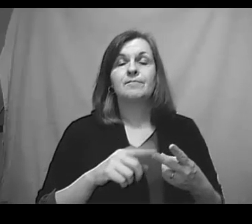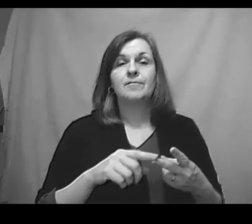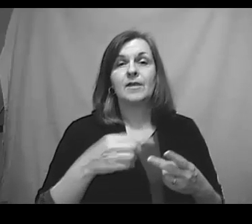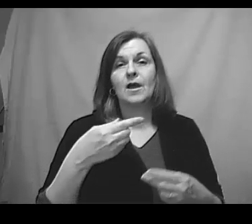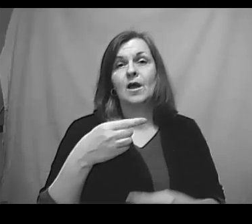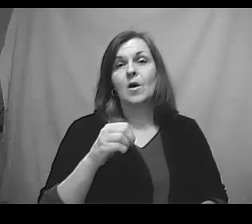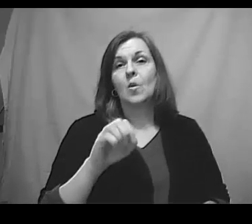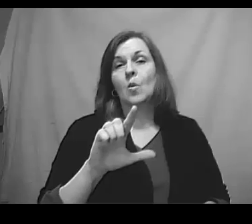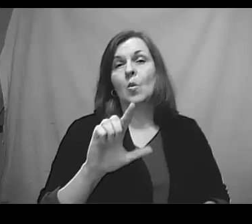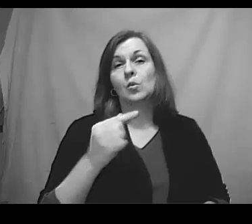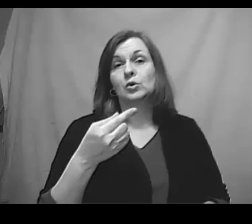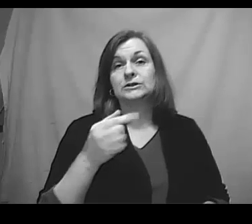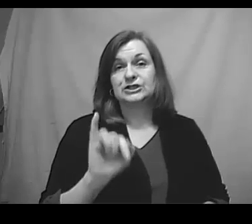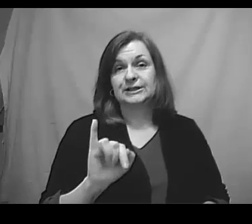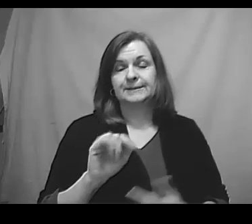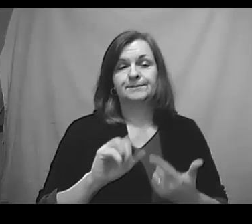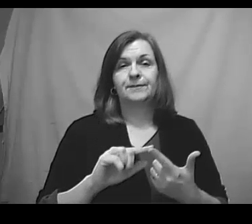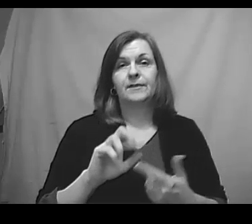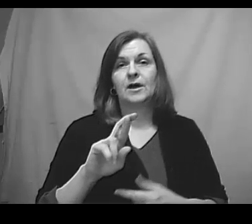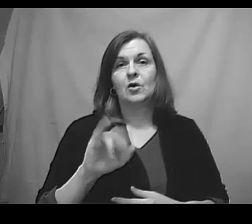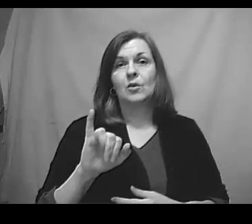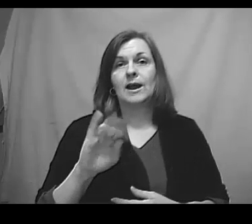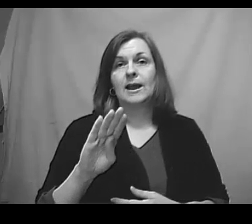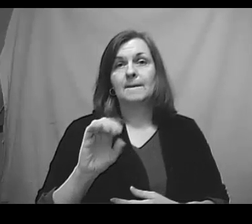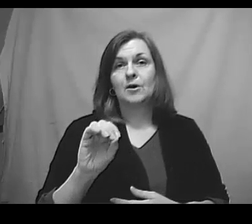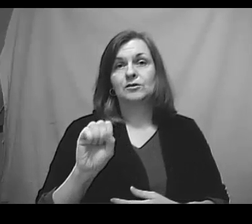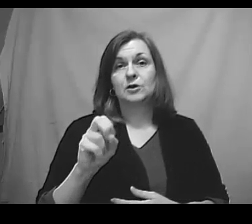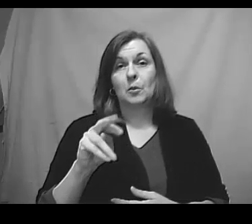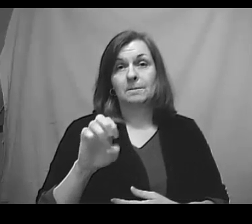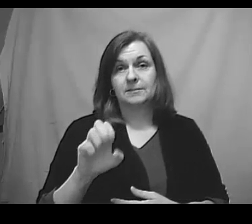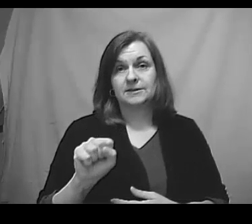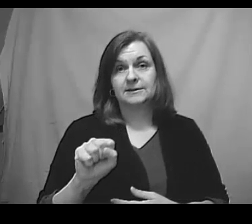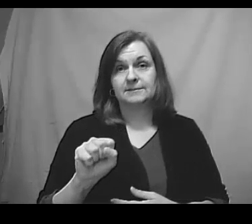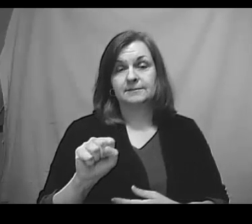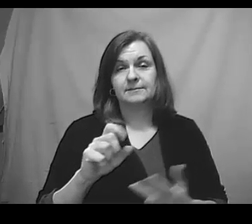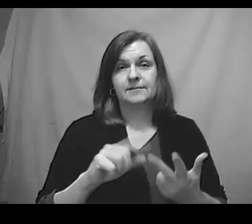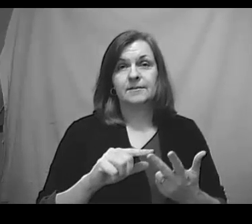we will have Golgi (protein production) ribosomes